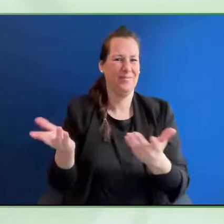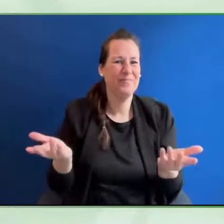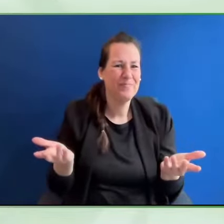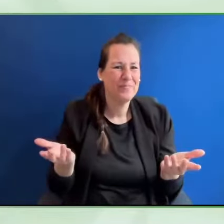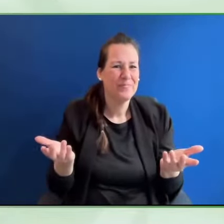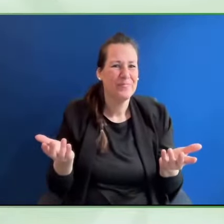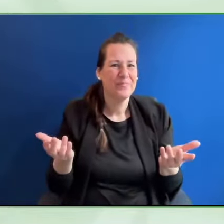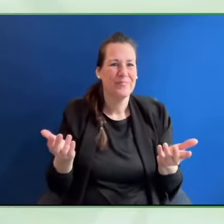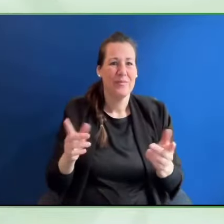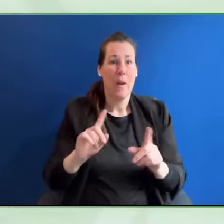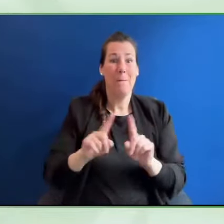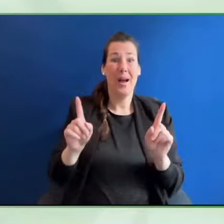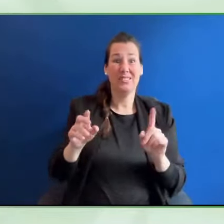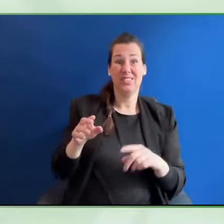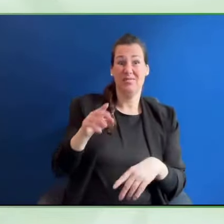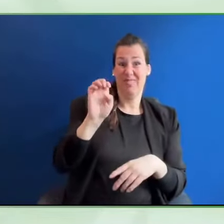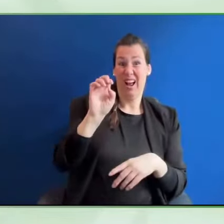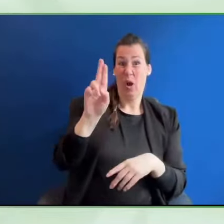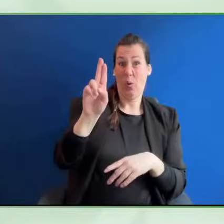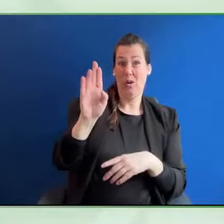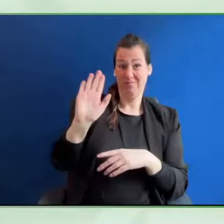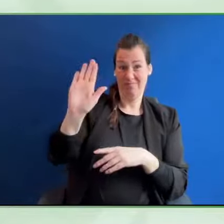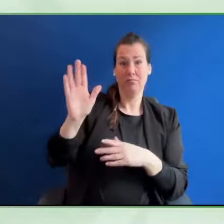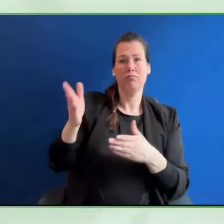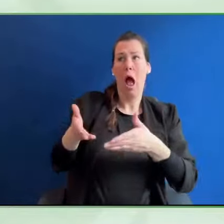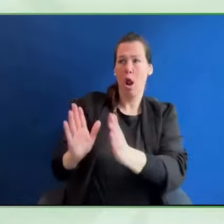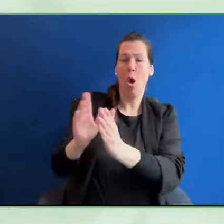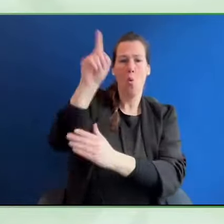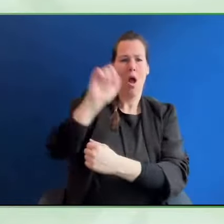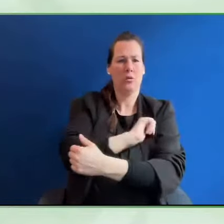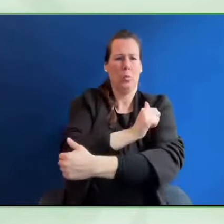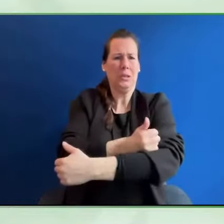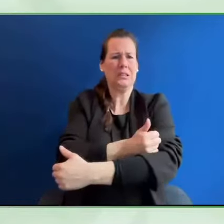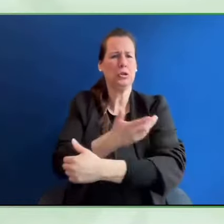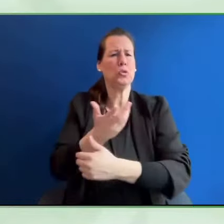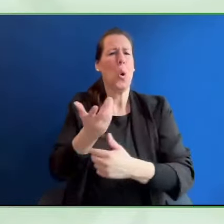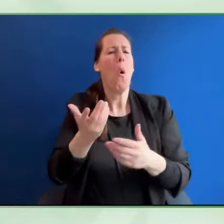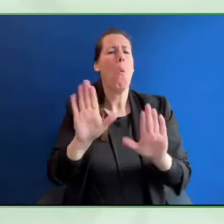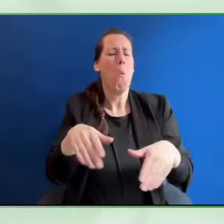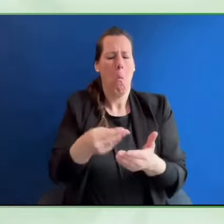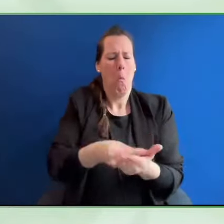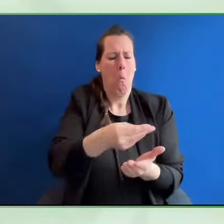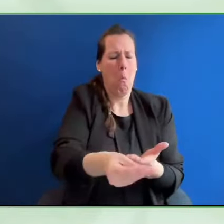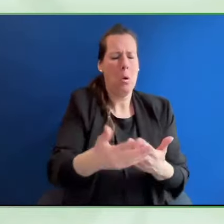go forward, use the EU state aid flexible of the to make sure that companies who employ